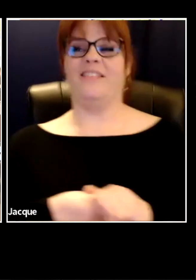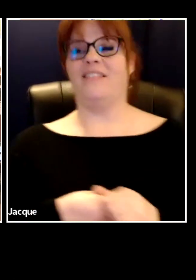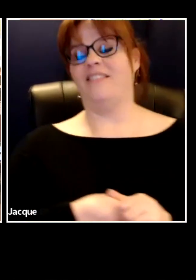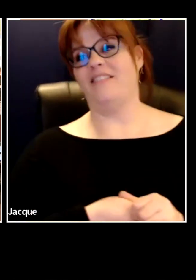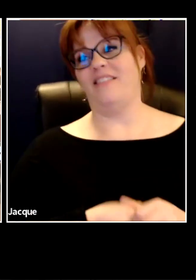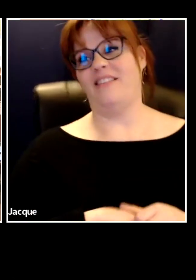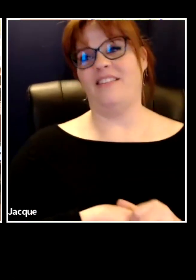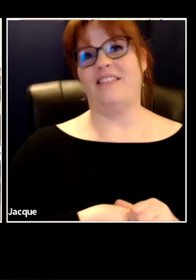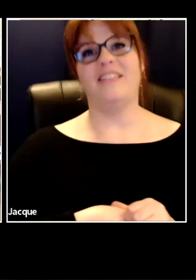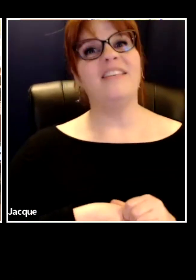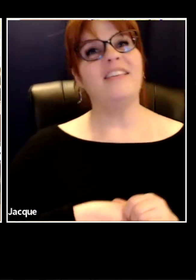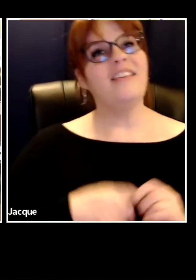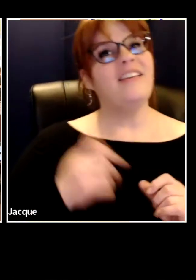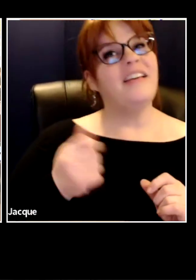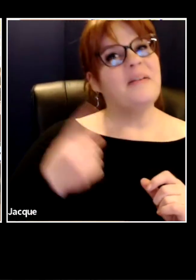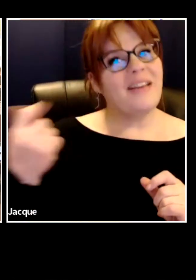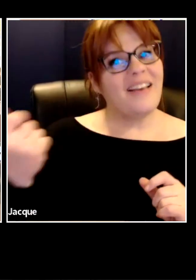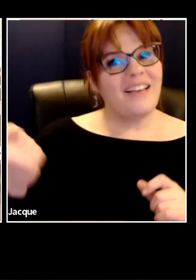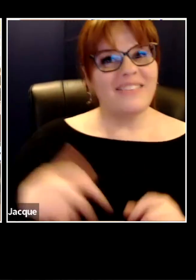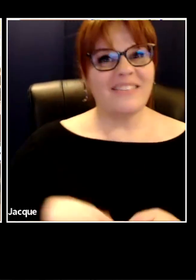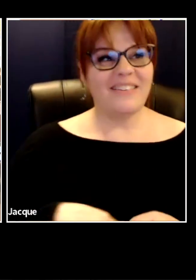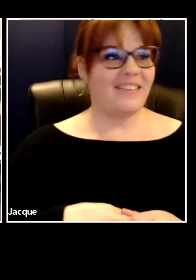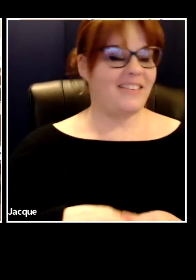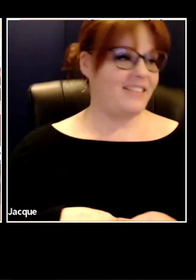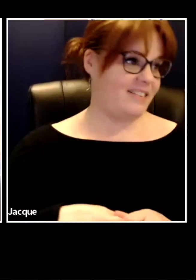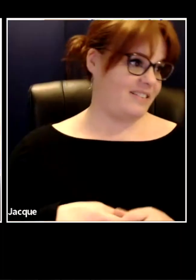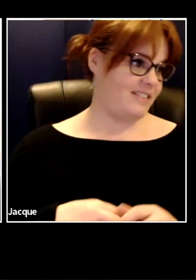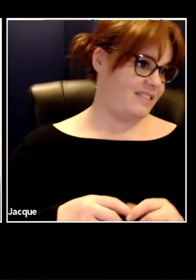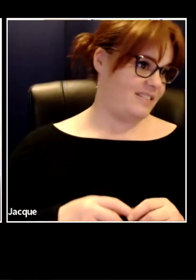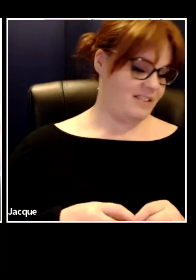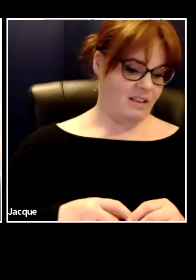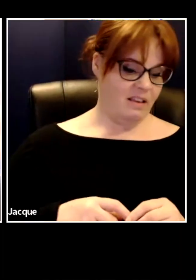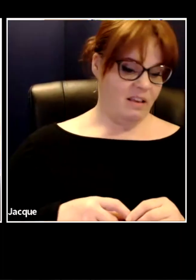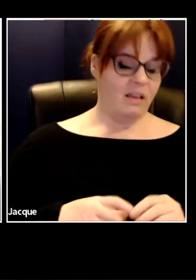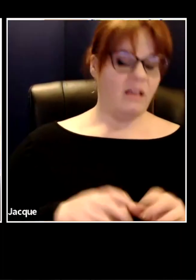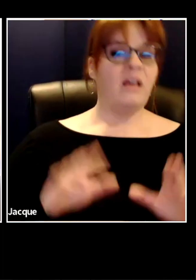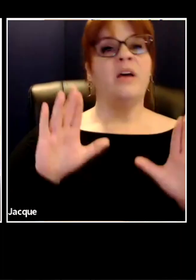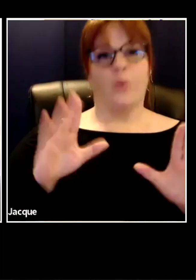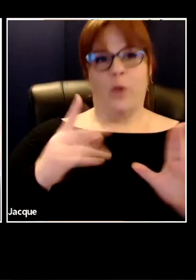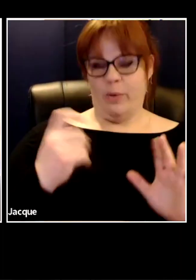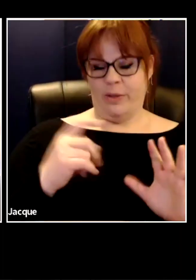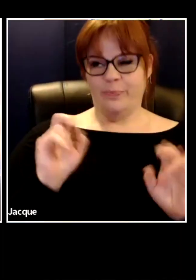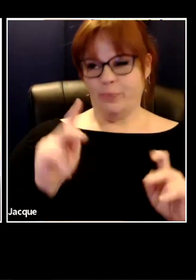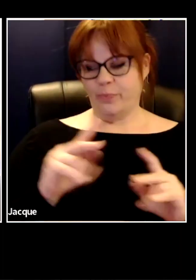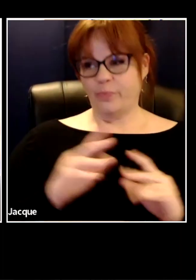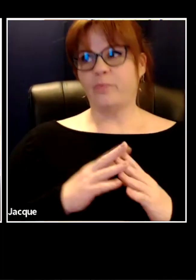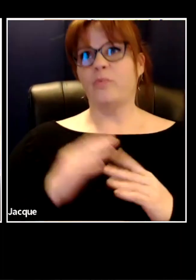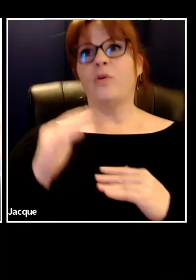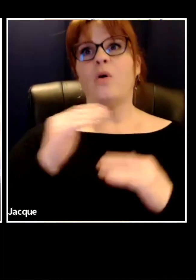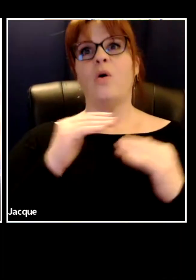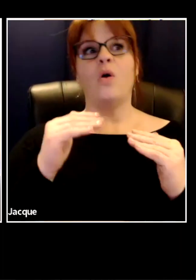Anyone else? Levels of traffic stress. Great question. Okay, so levels of traffic stress.